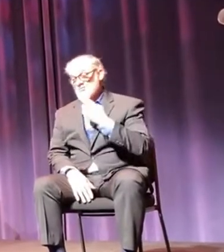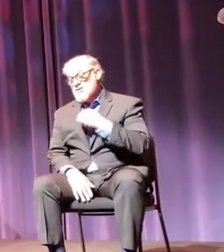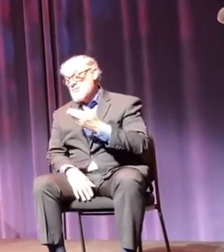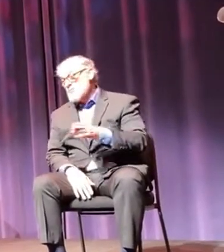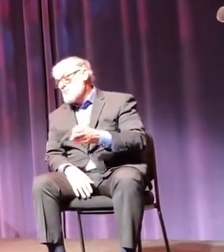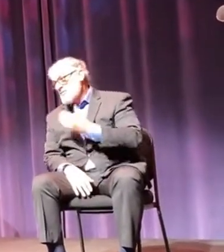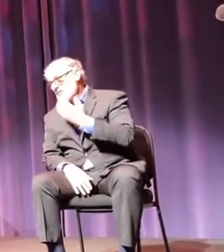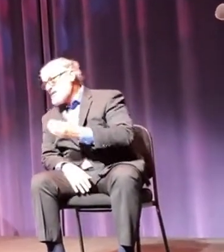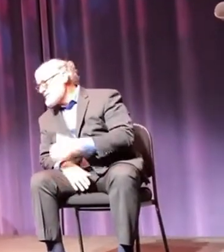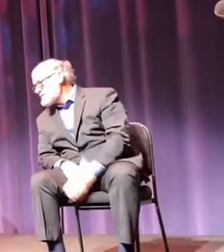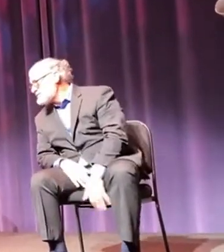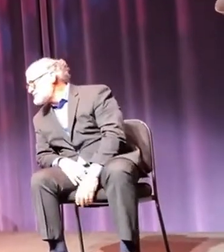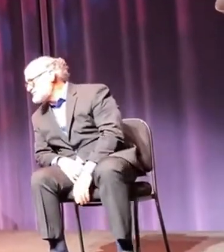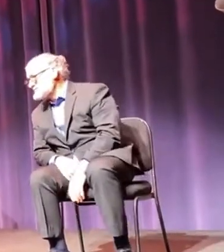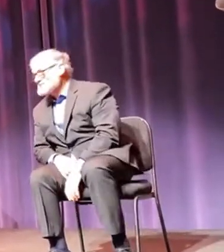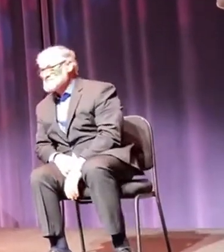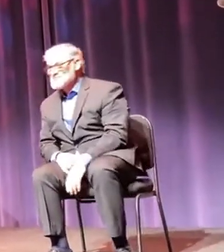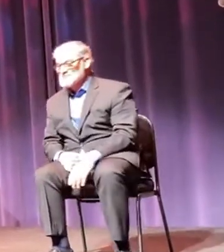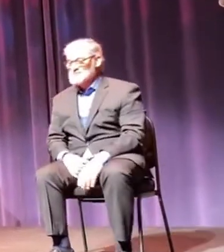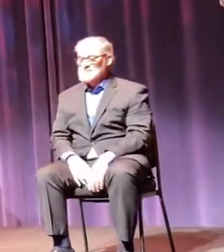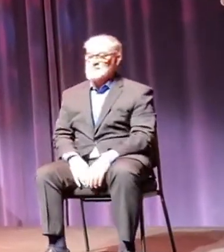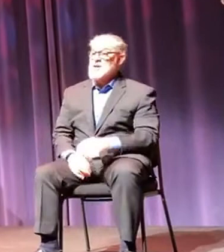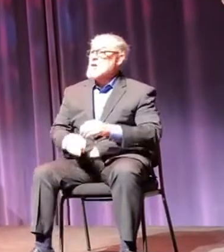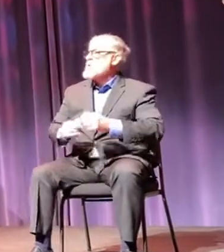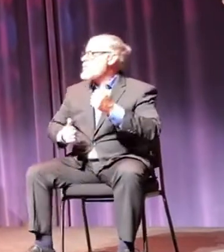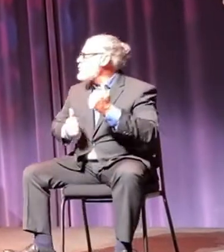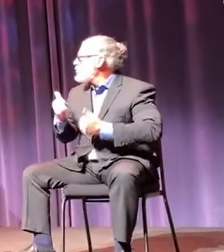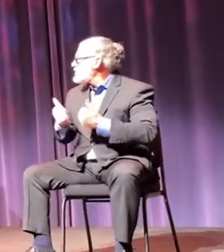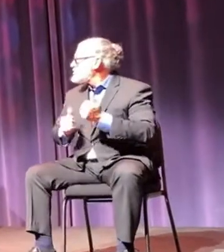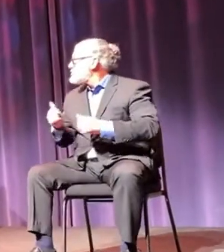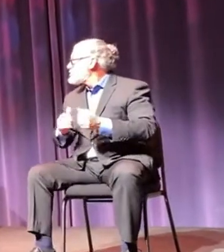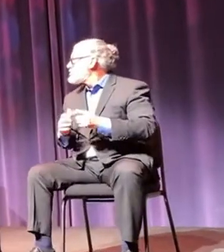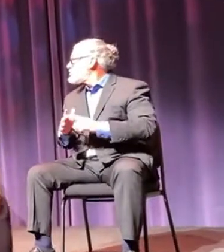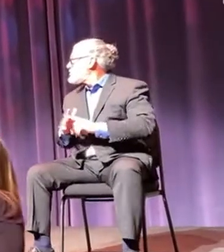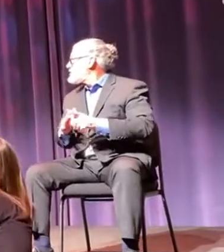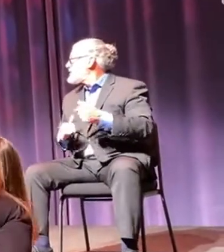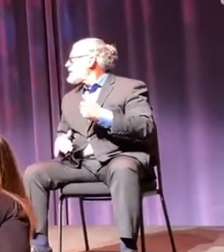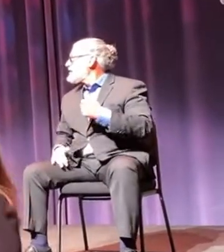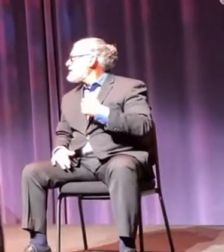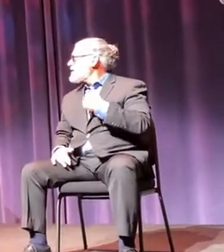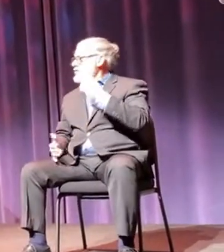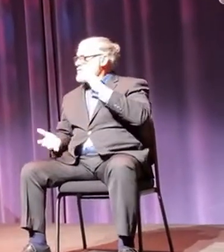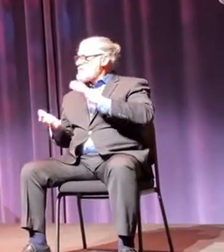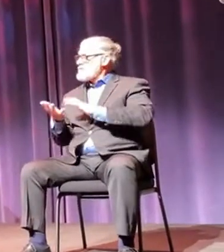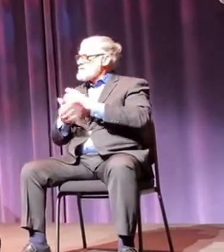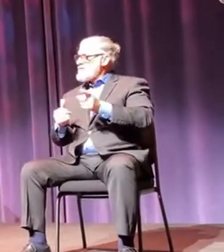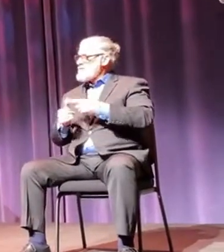Thank you. In which runway earthside psychofusion was first achieved